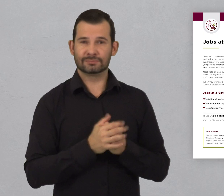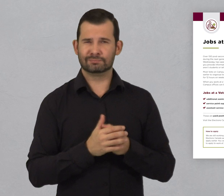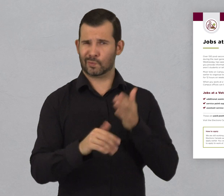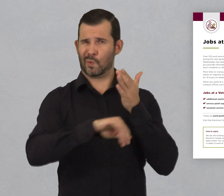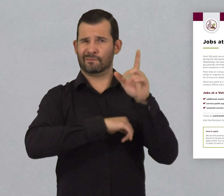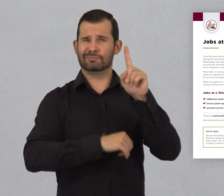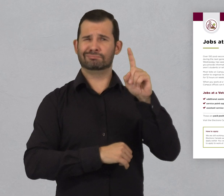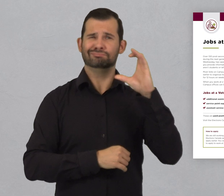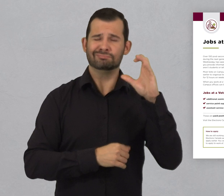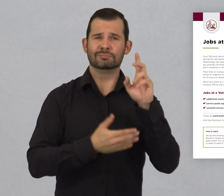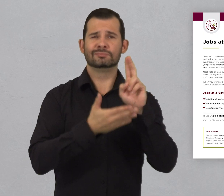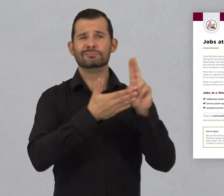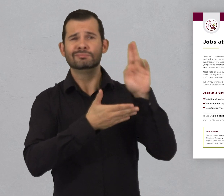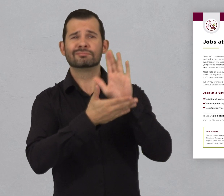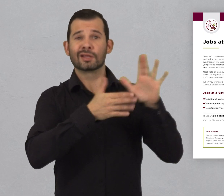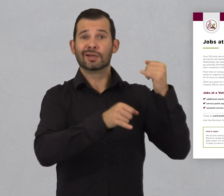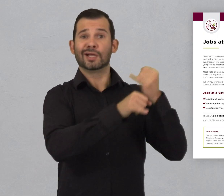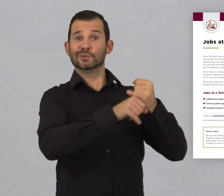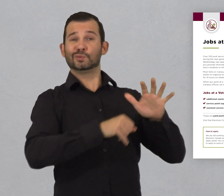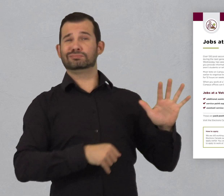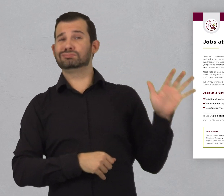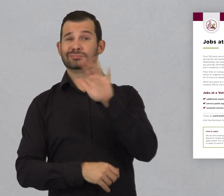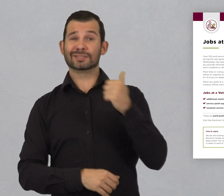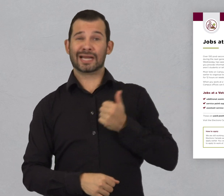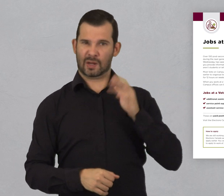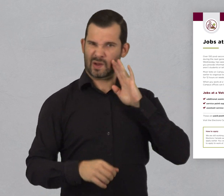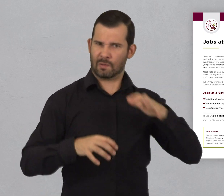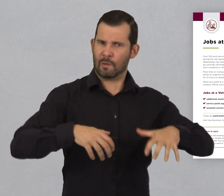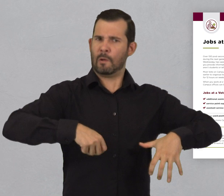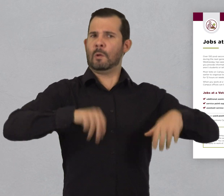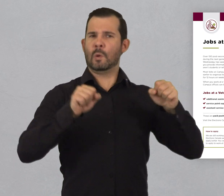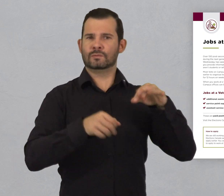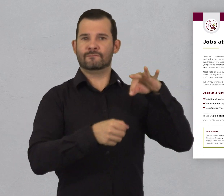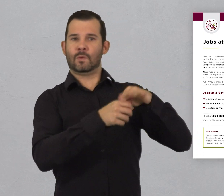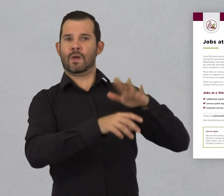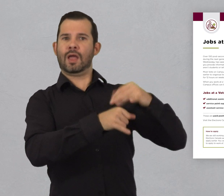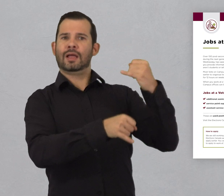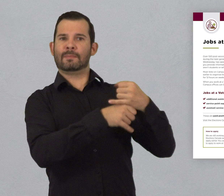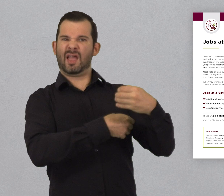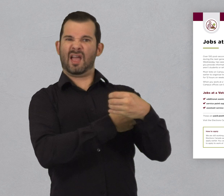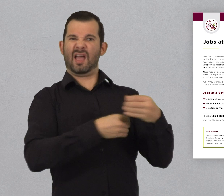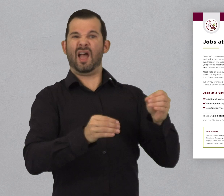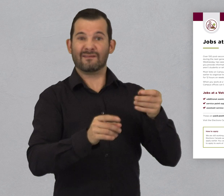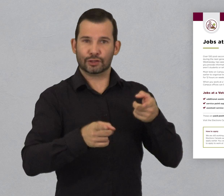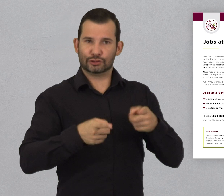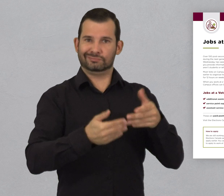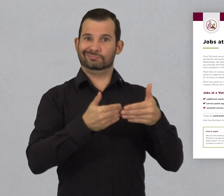Over 100 post-secondary institutions across Canada will host a Vote on Campus office